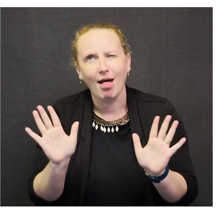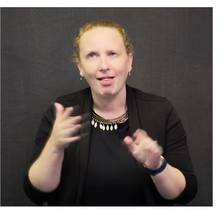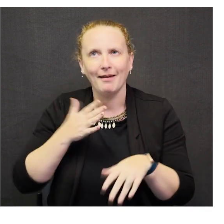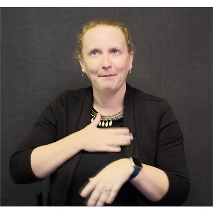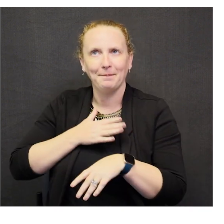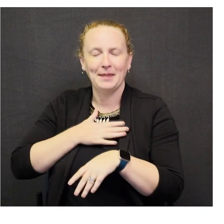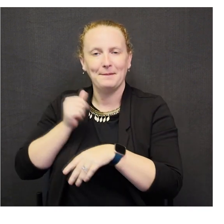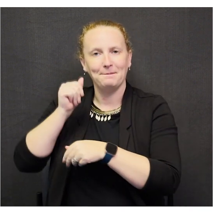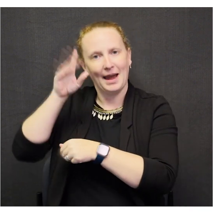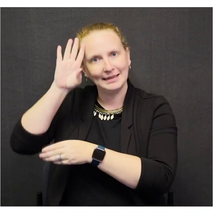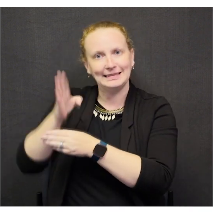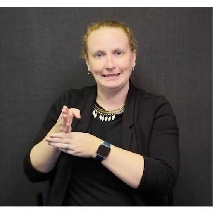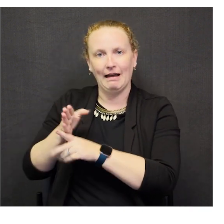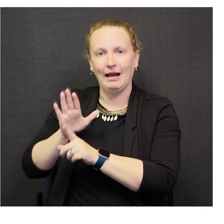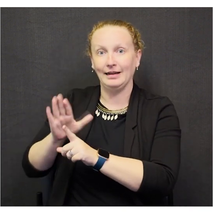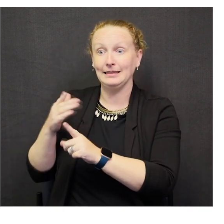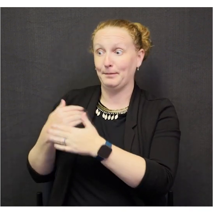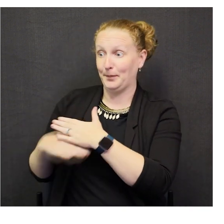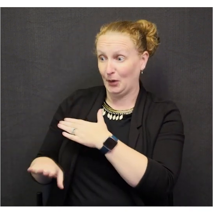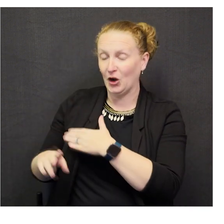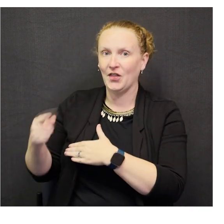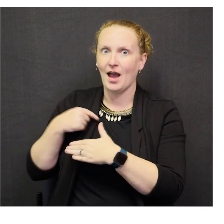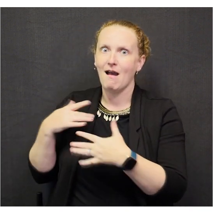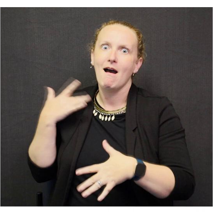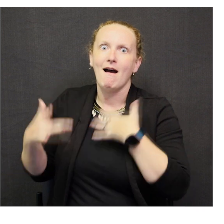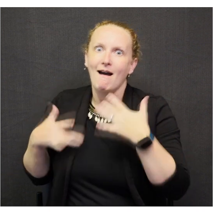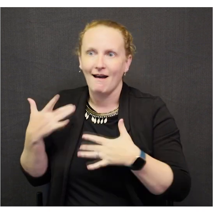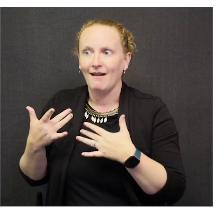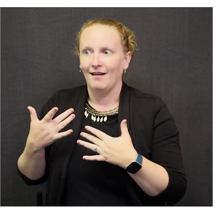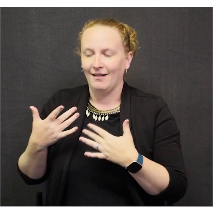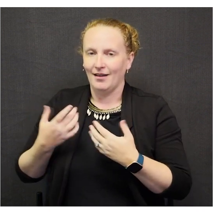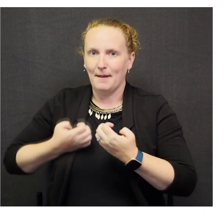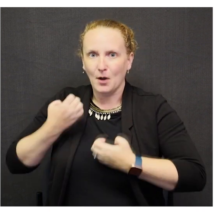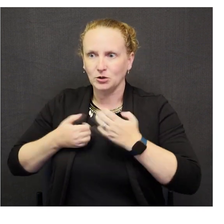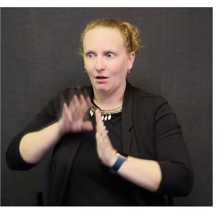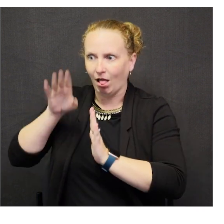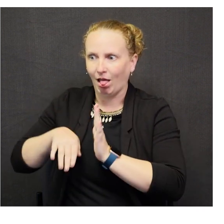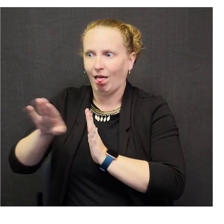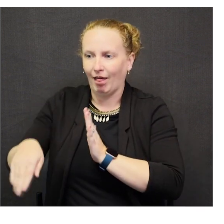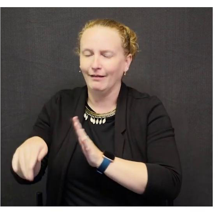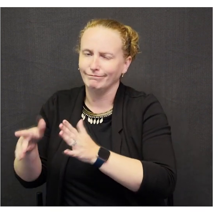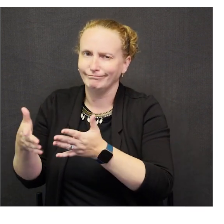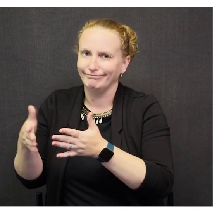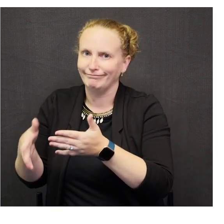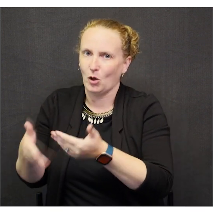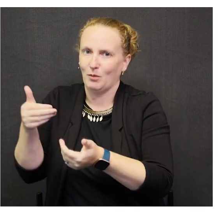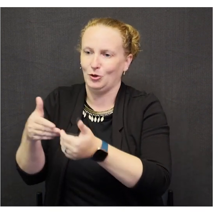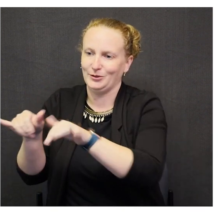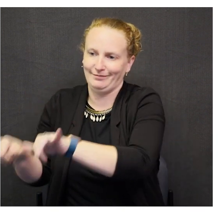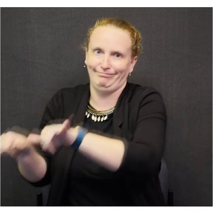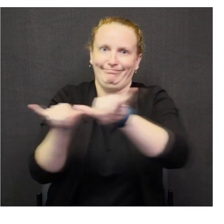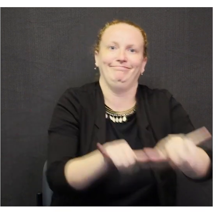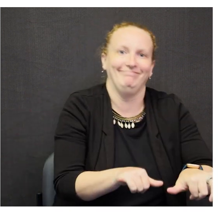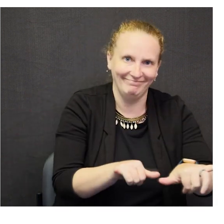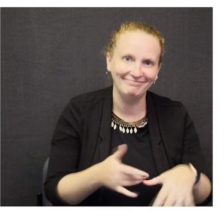Wow, do you feel that any of the solutions that you have implemented